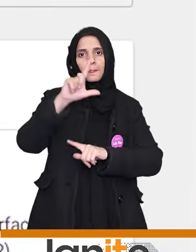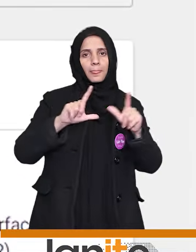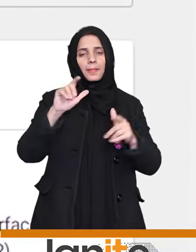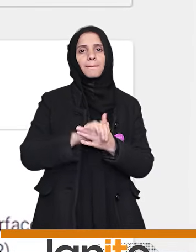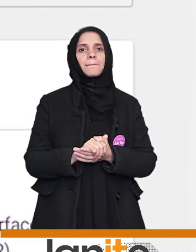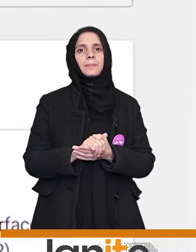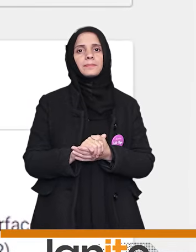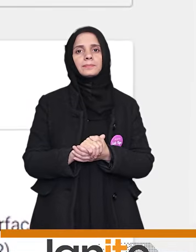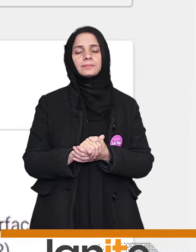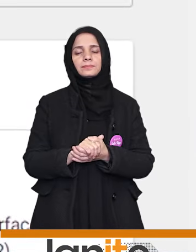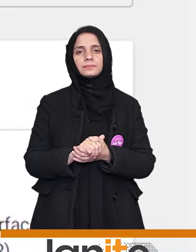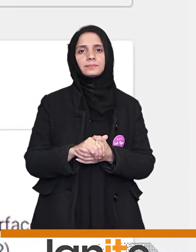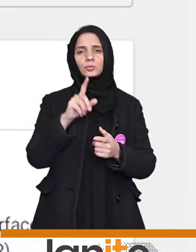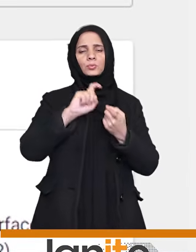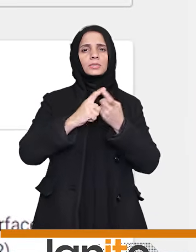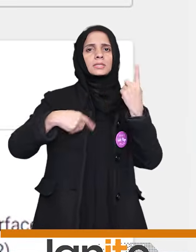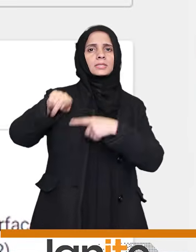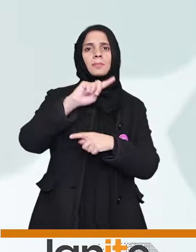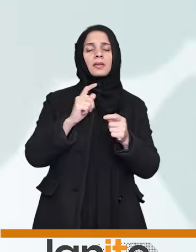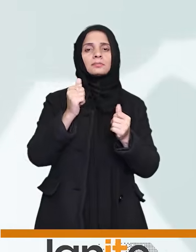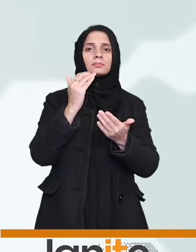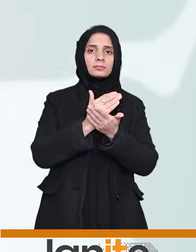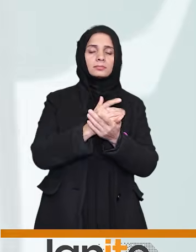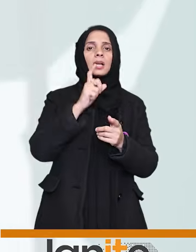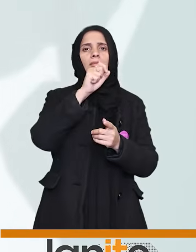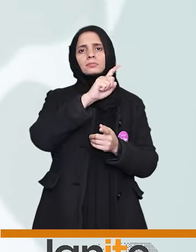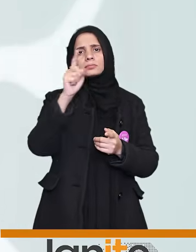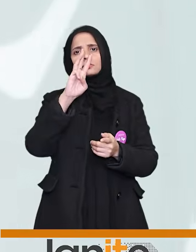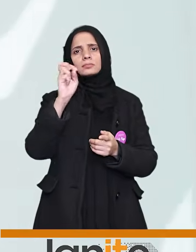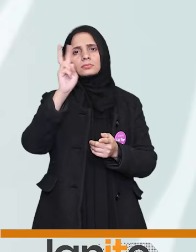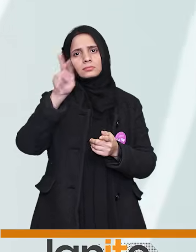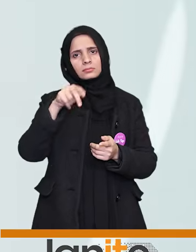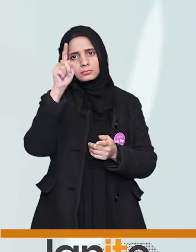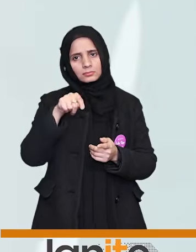Friends! Its budget is 10 to 30 dollars. Keep in mind that may be on Freelancer